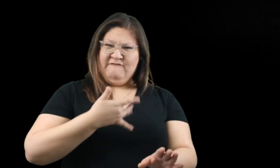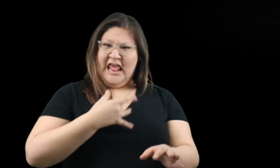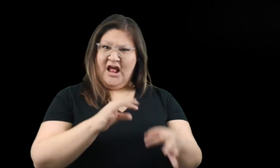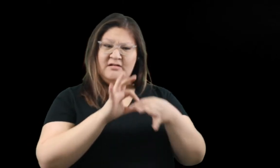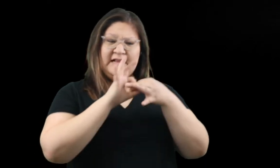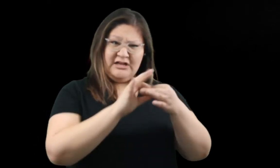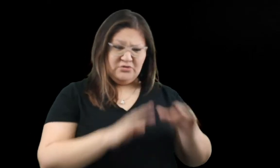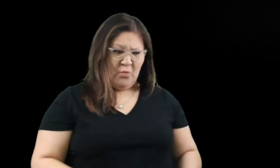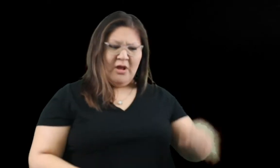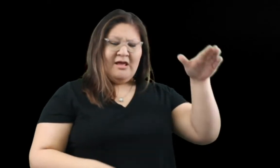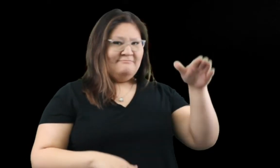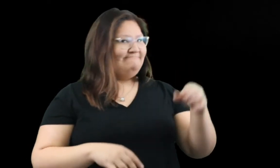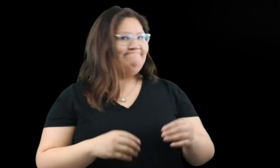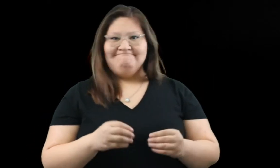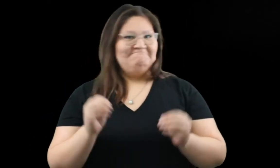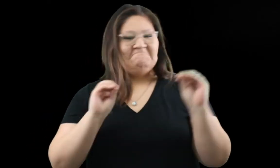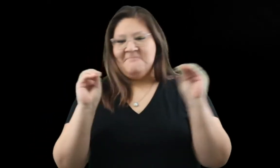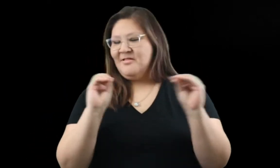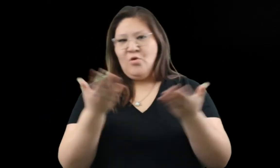When I was growing up I didn't feel connected to anything or anyone.